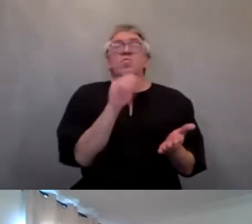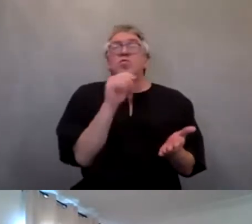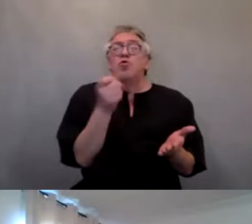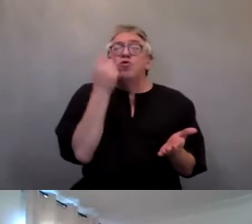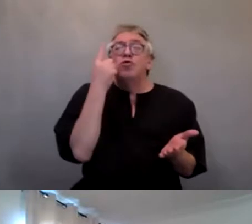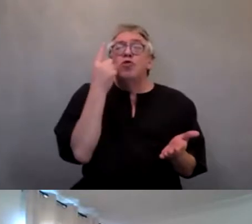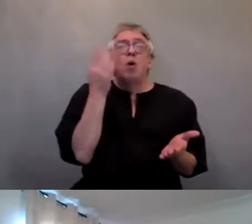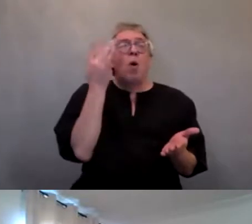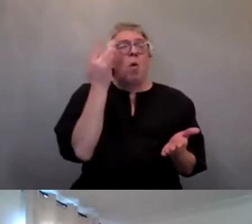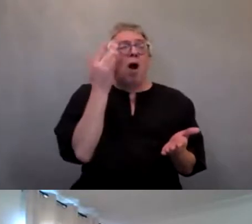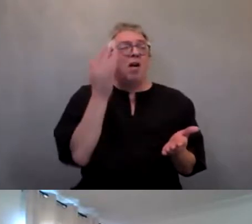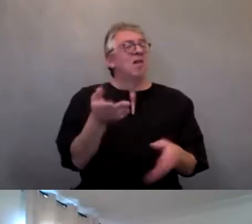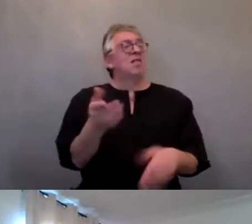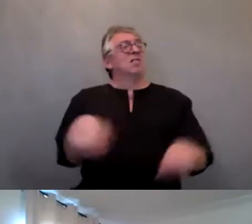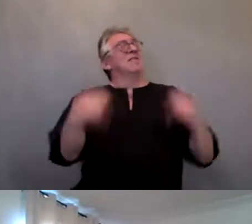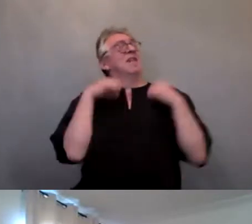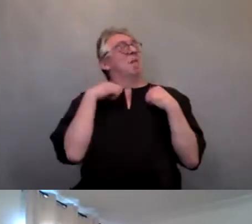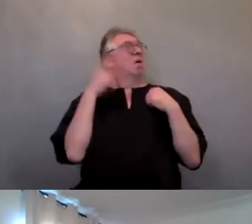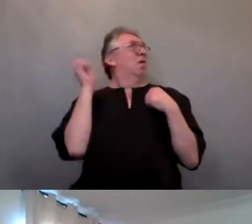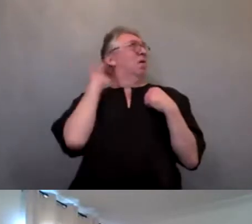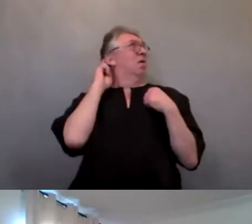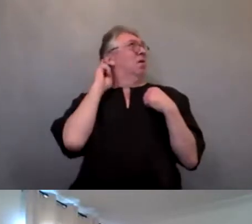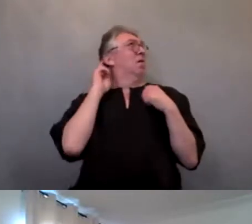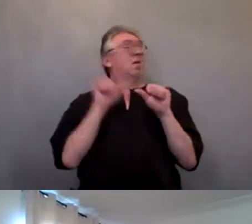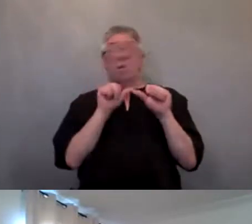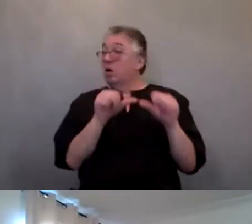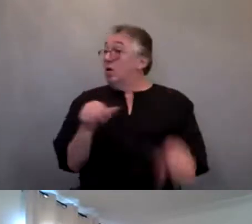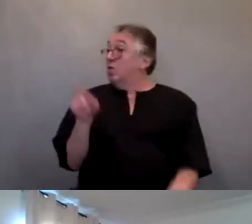. I think some of the users do not understand this